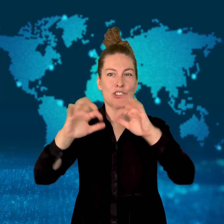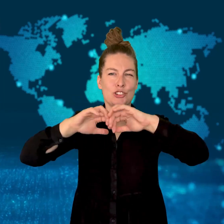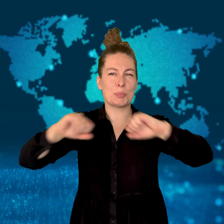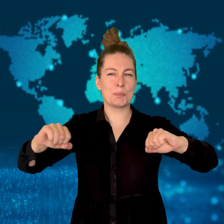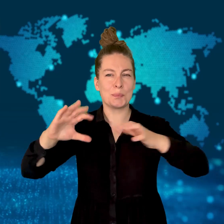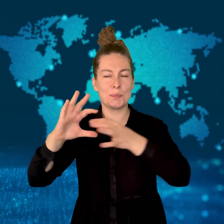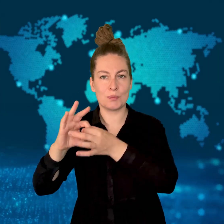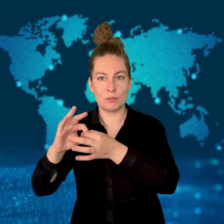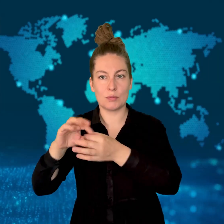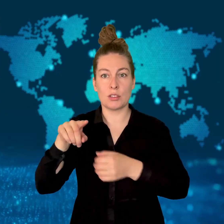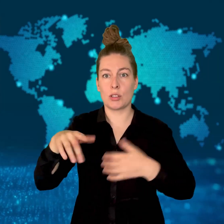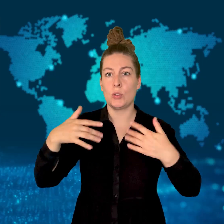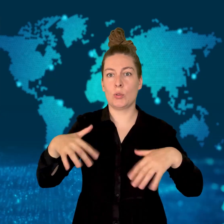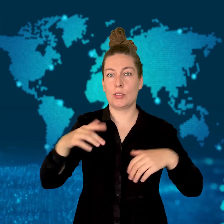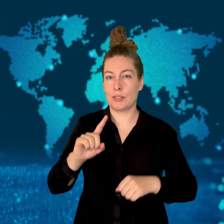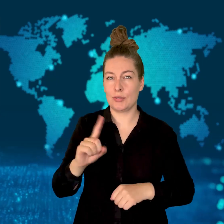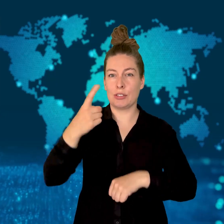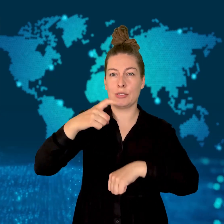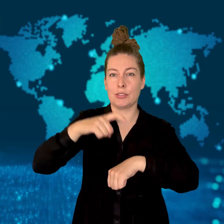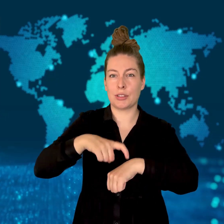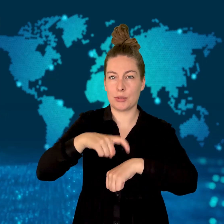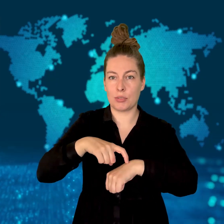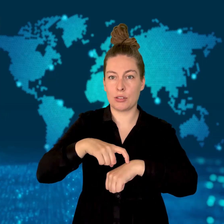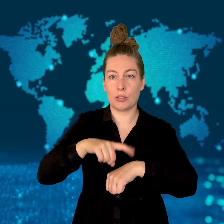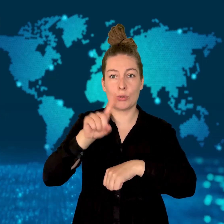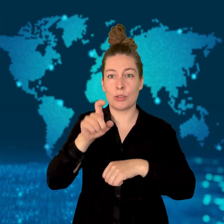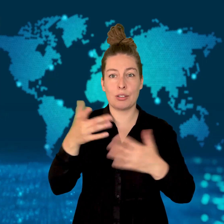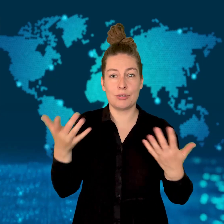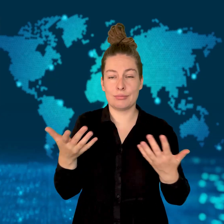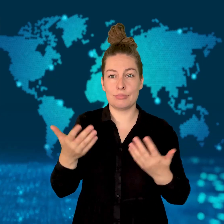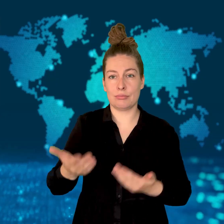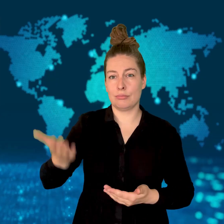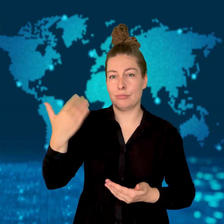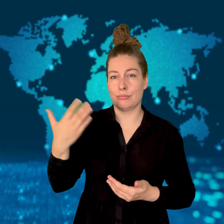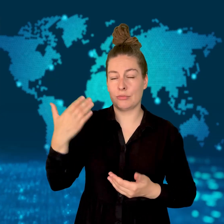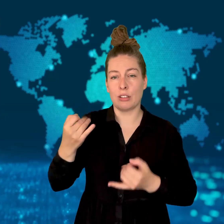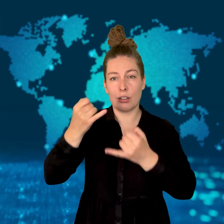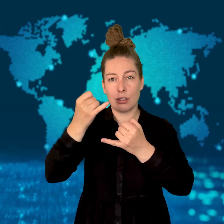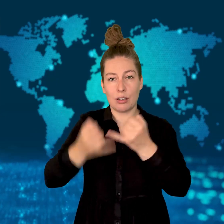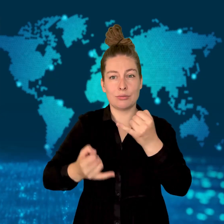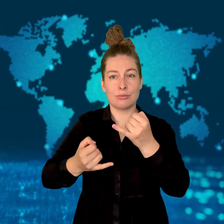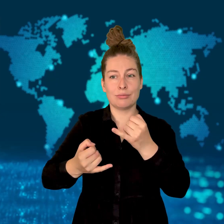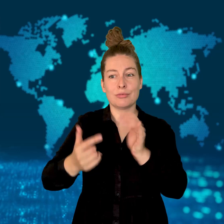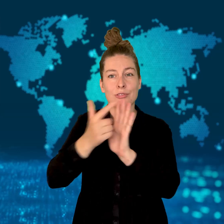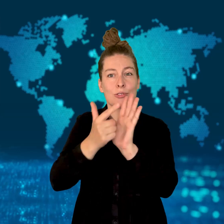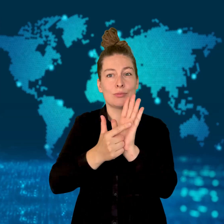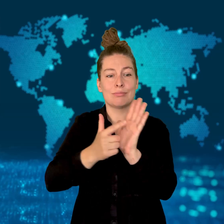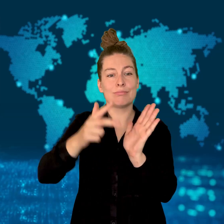The legal age of consent has been raised to 16 years old.